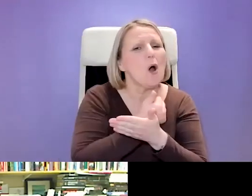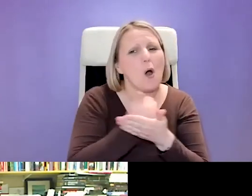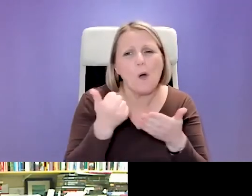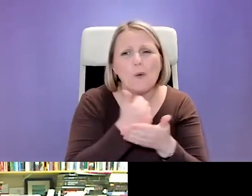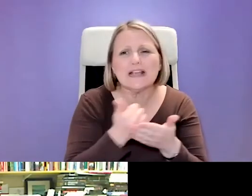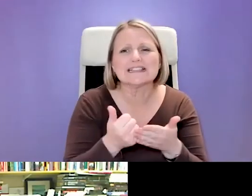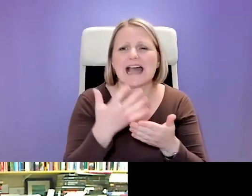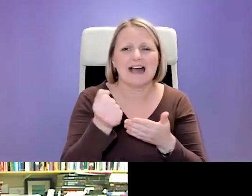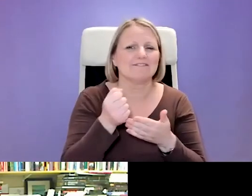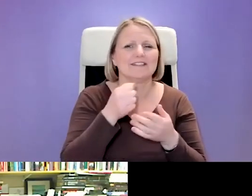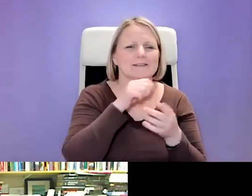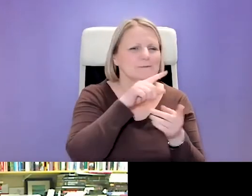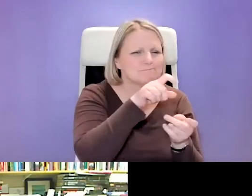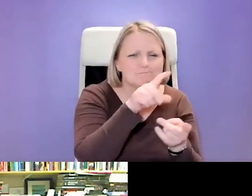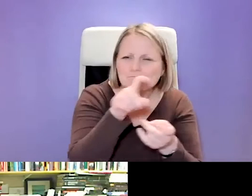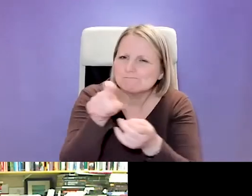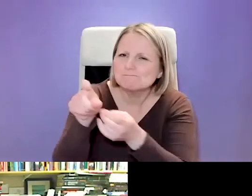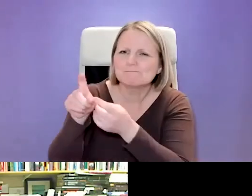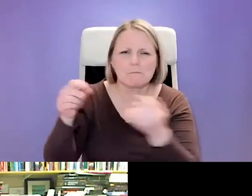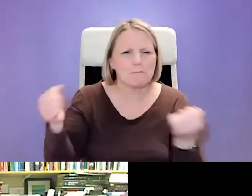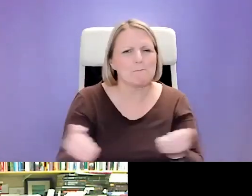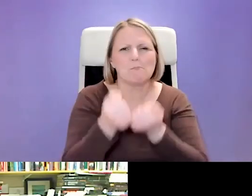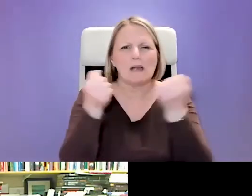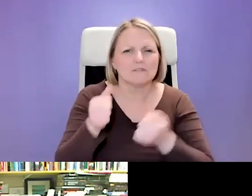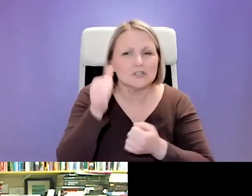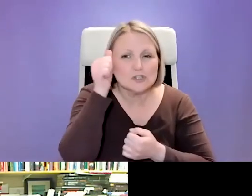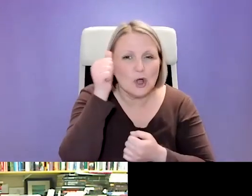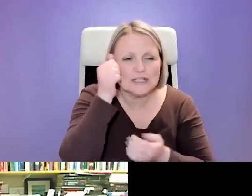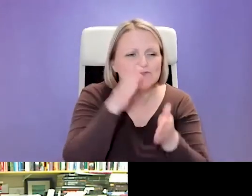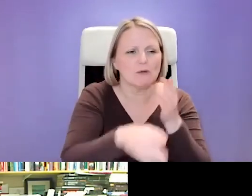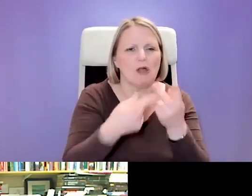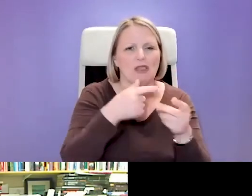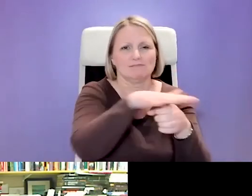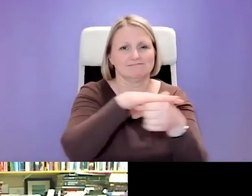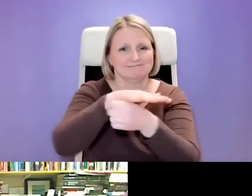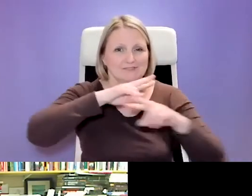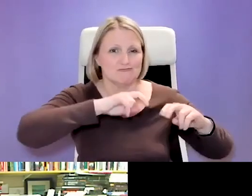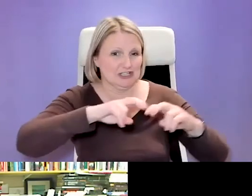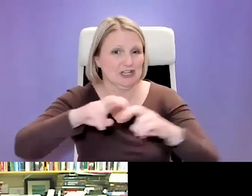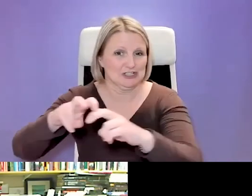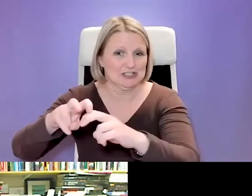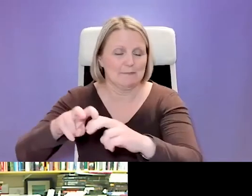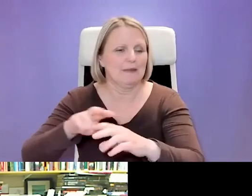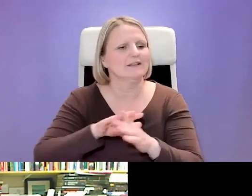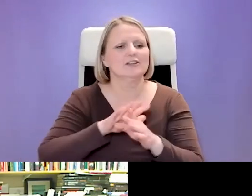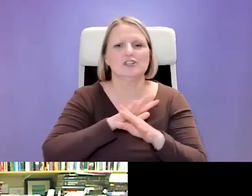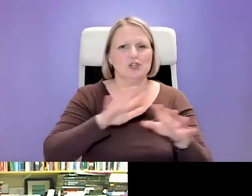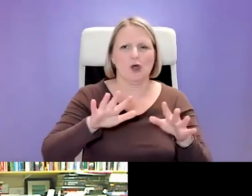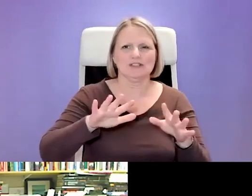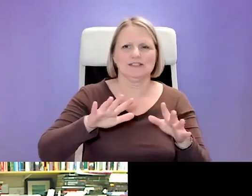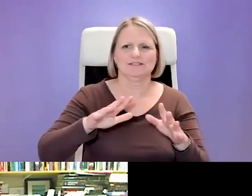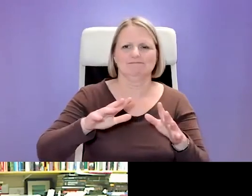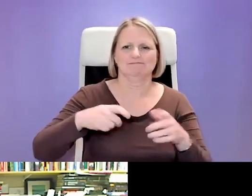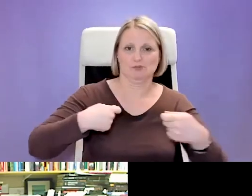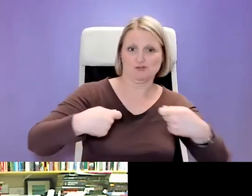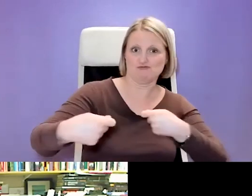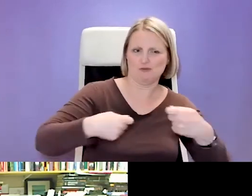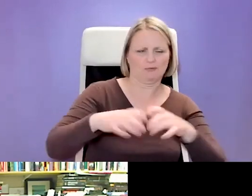all the sort of really powerful insights of all other discourses but must not be configured by or steered by them.